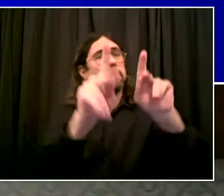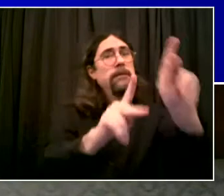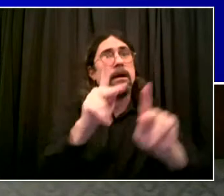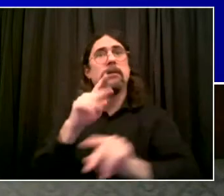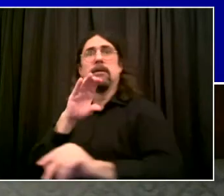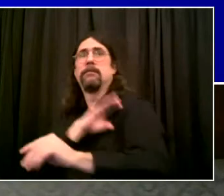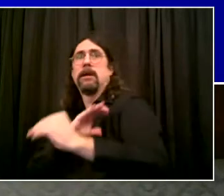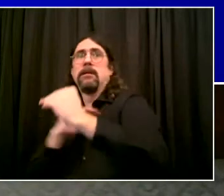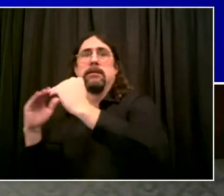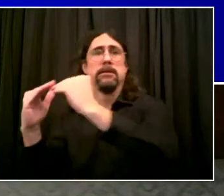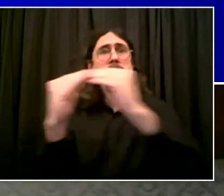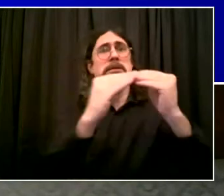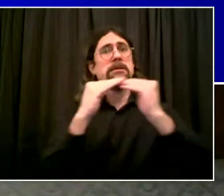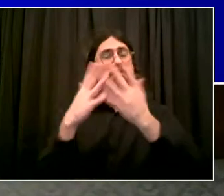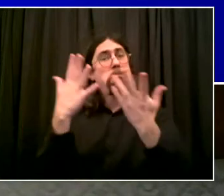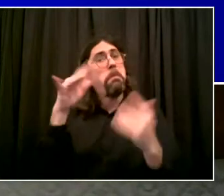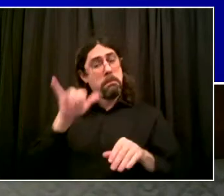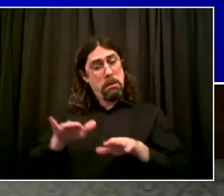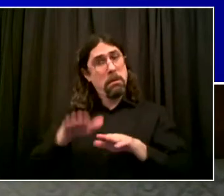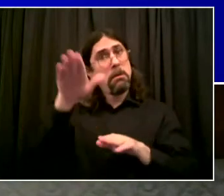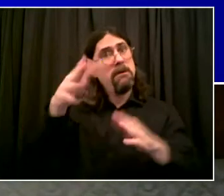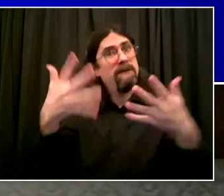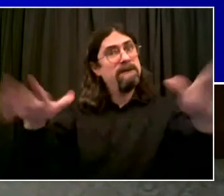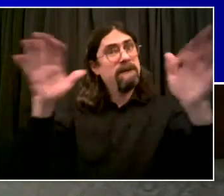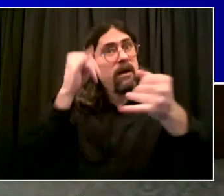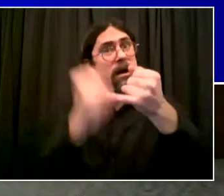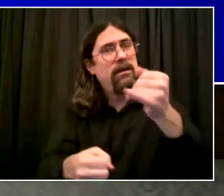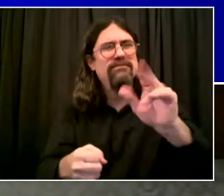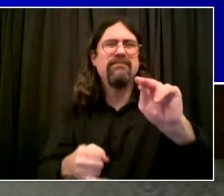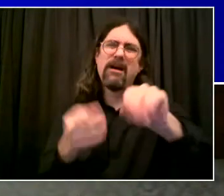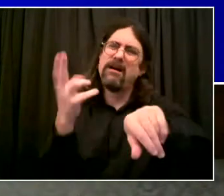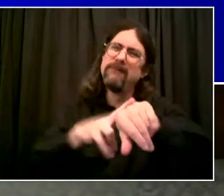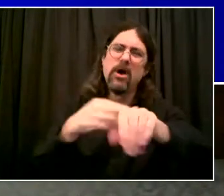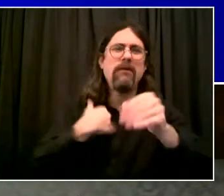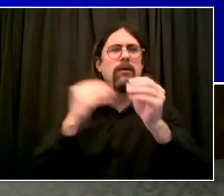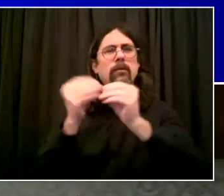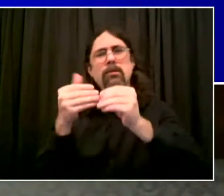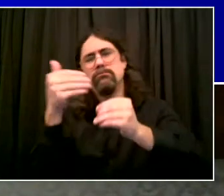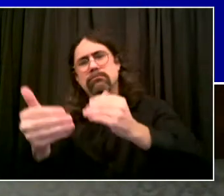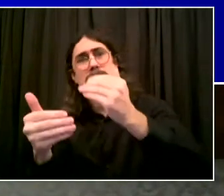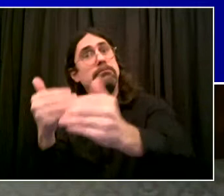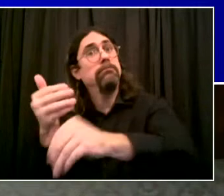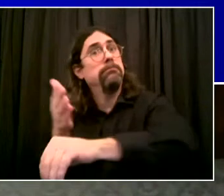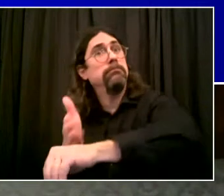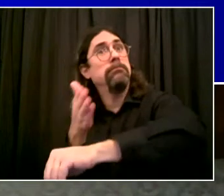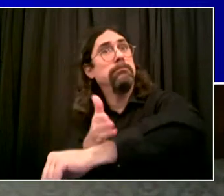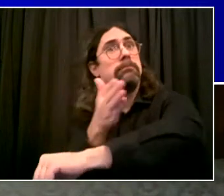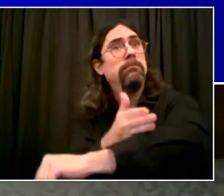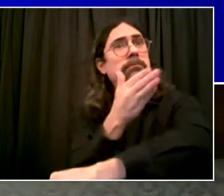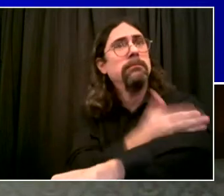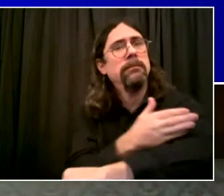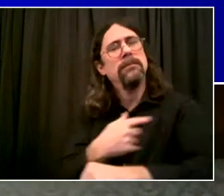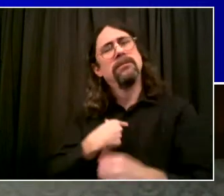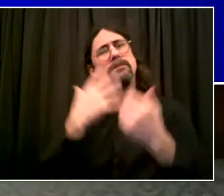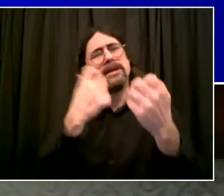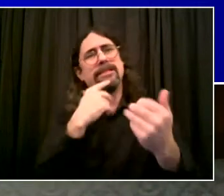IMPORTANT STEP